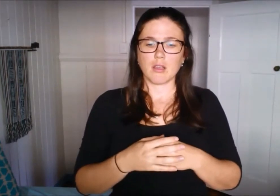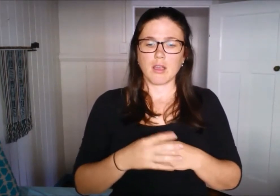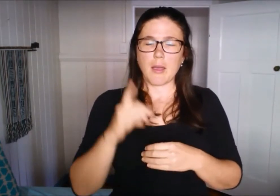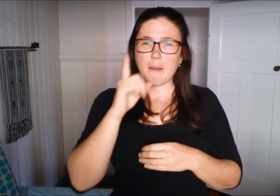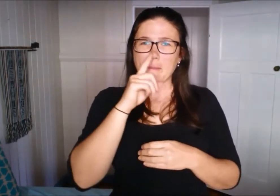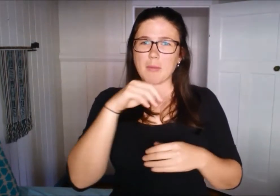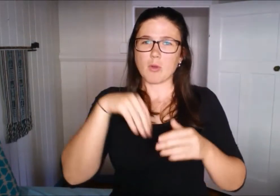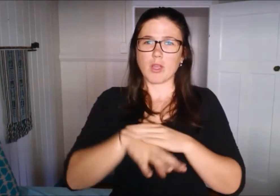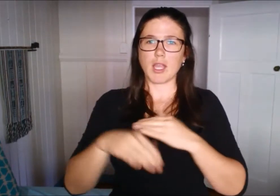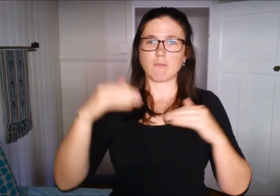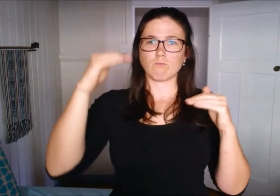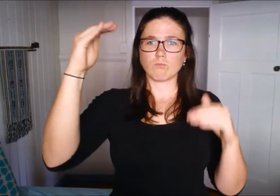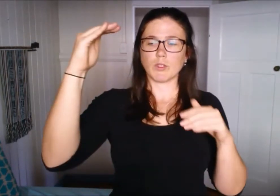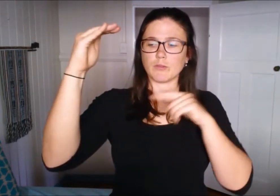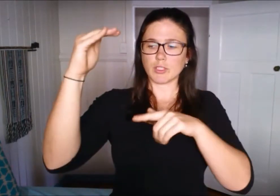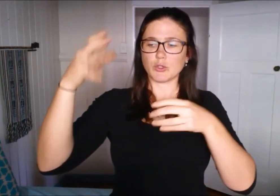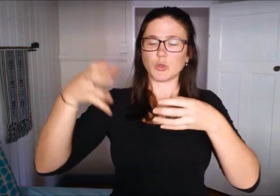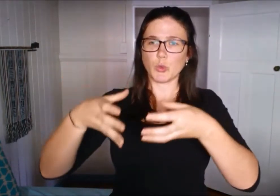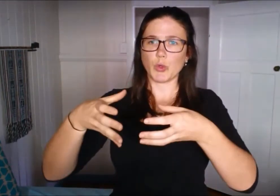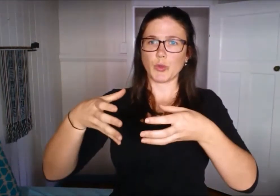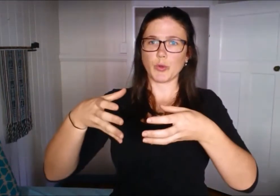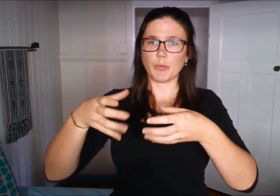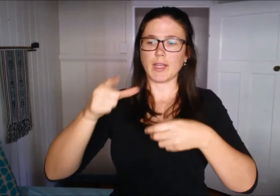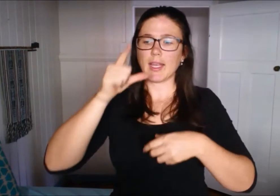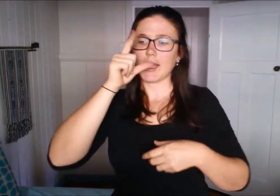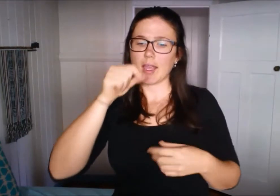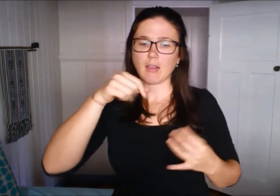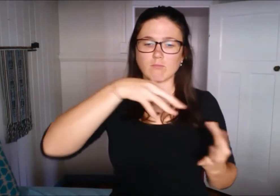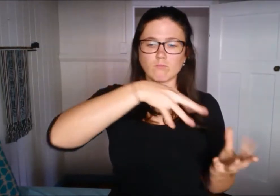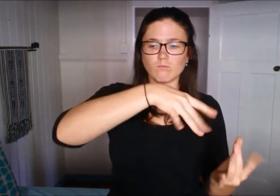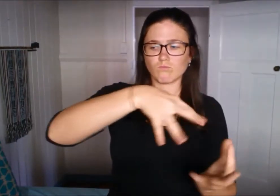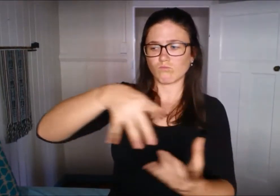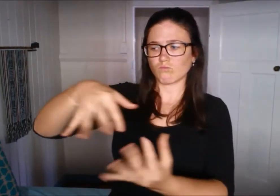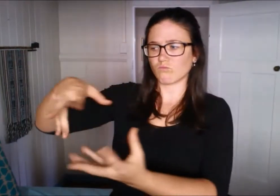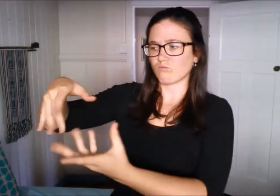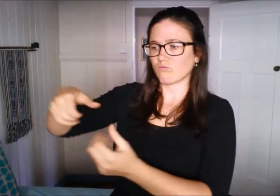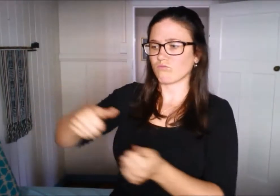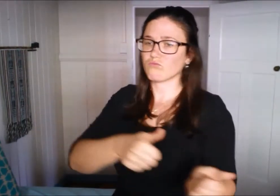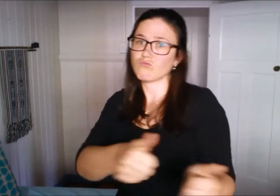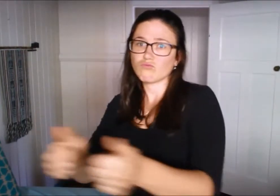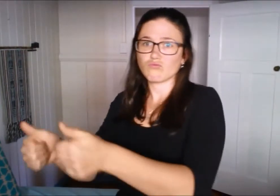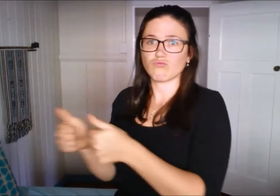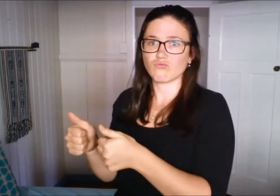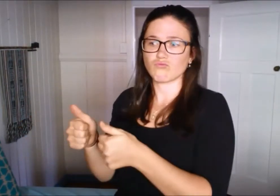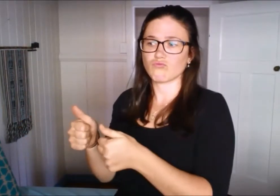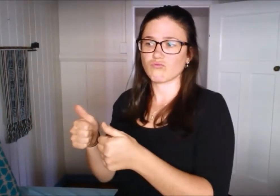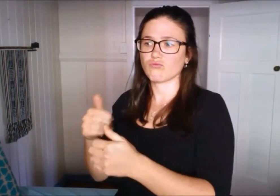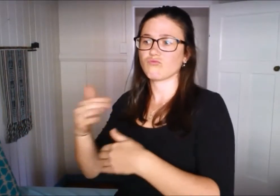People who identify with privileged groups can move through society